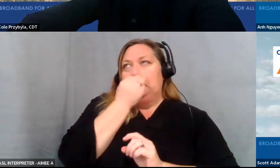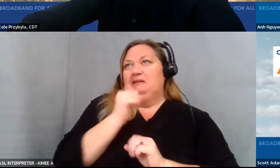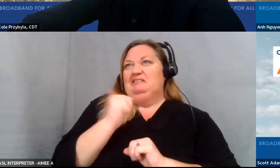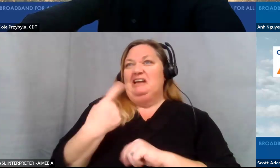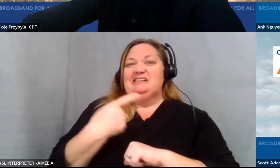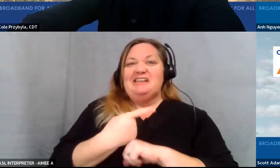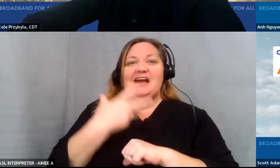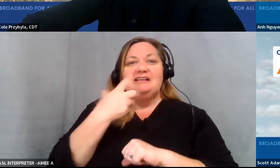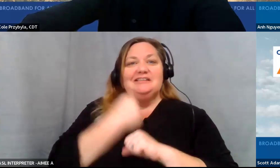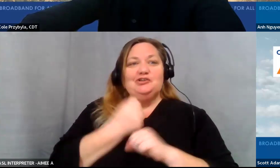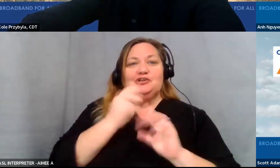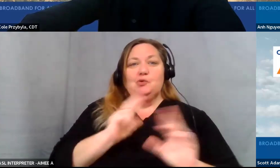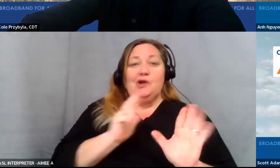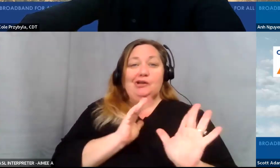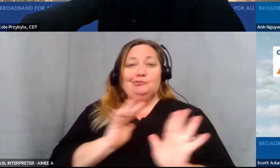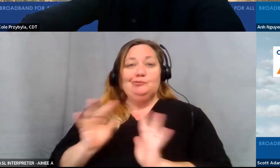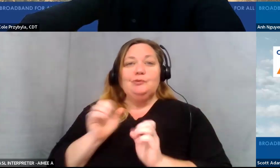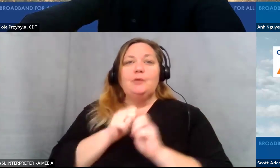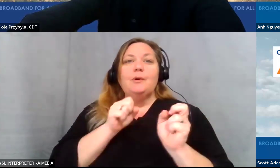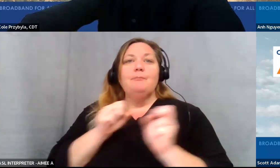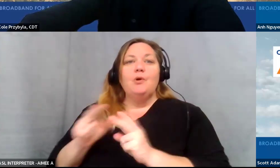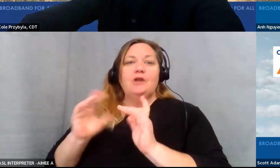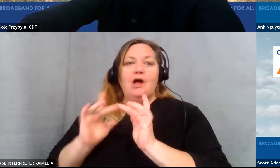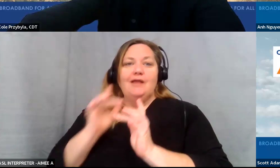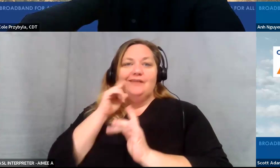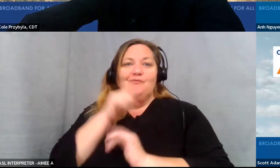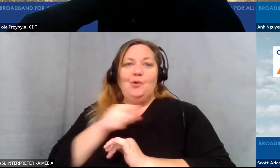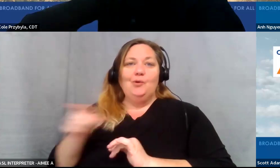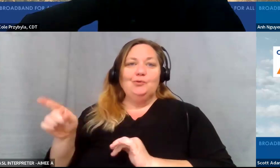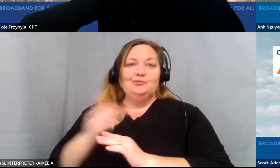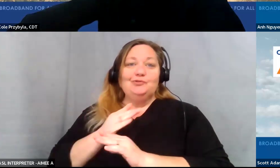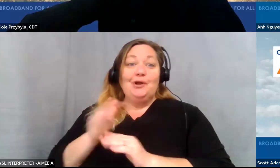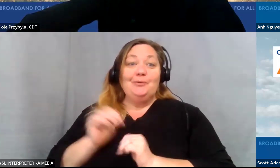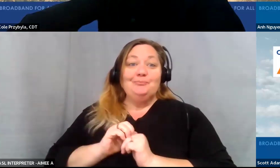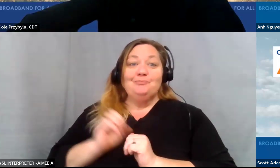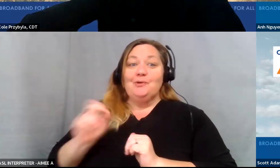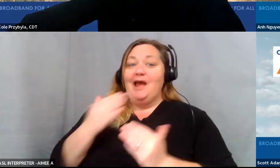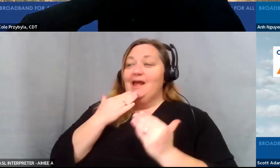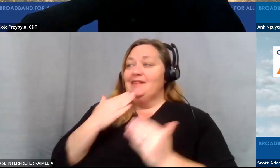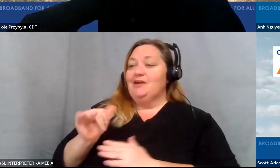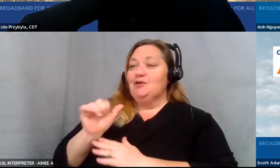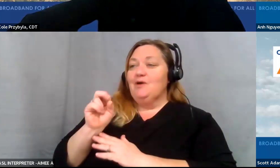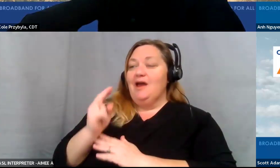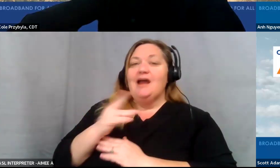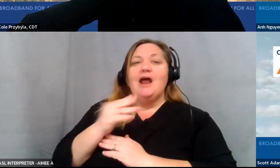get it together and get it online for you all. Great! Thank you, Anh, and then did want to share